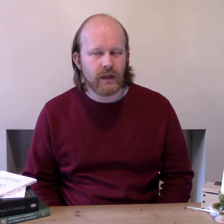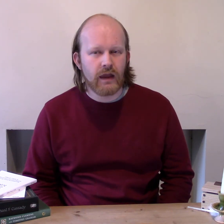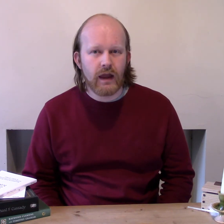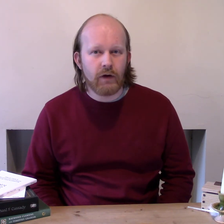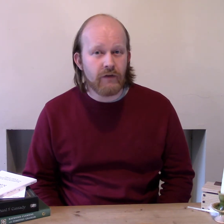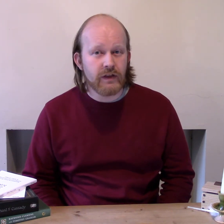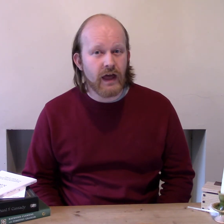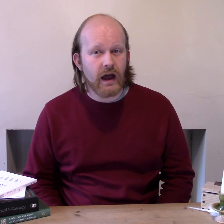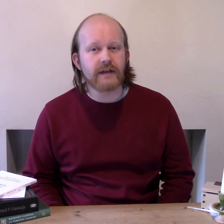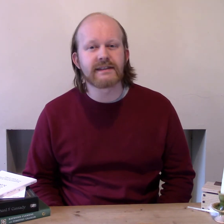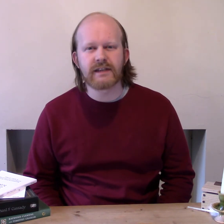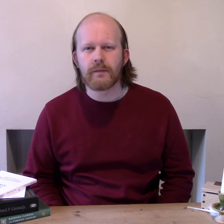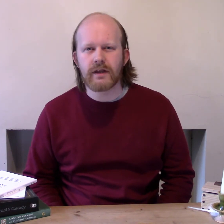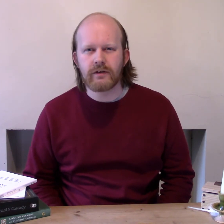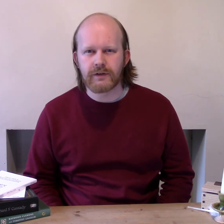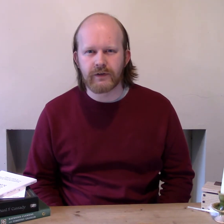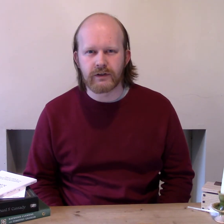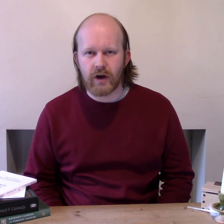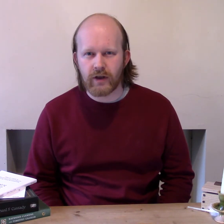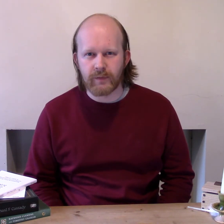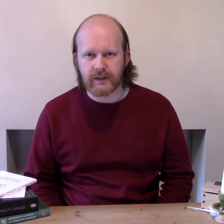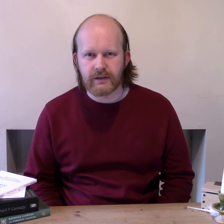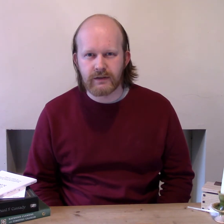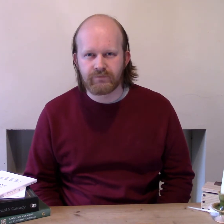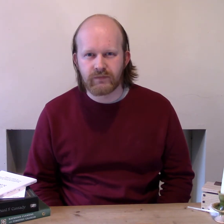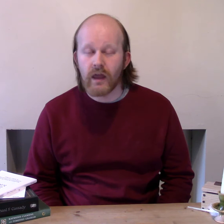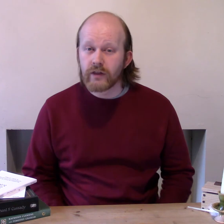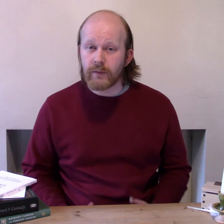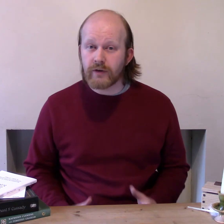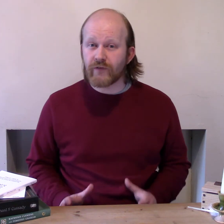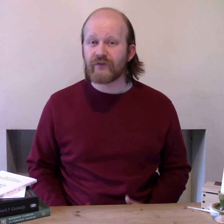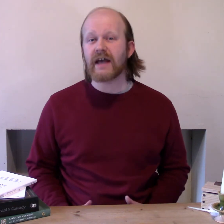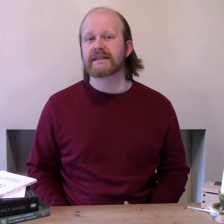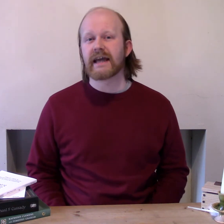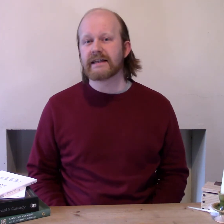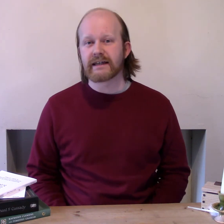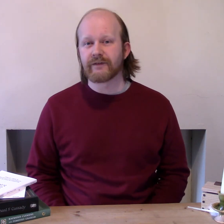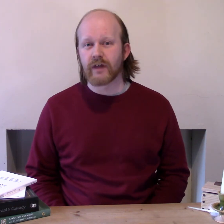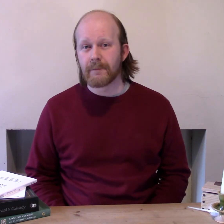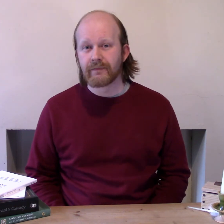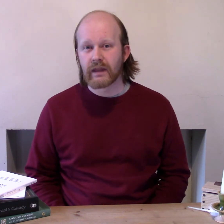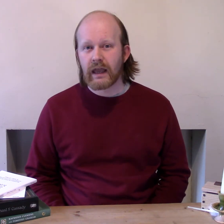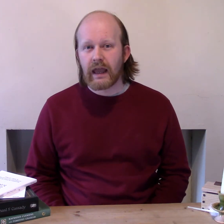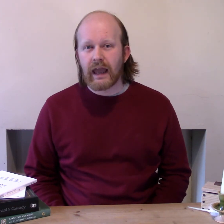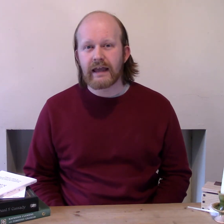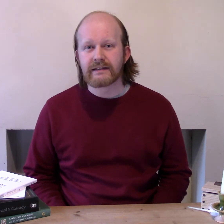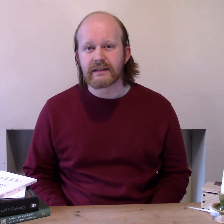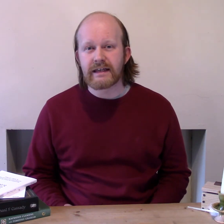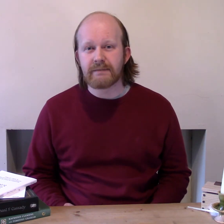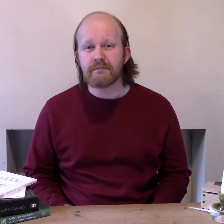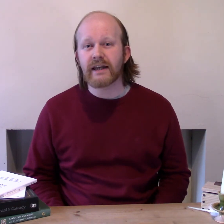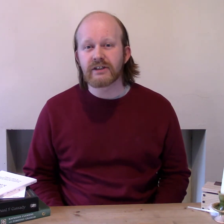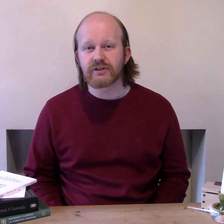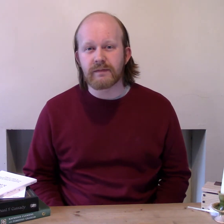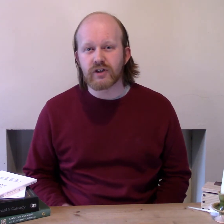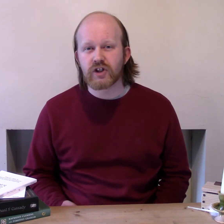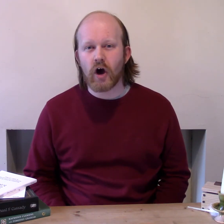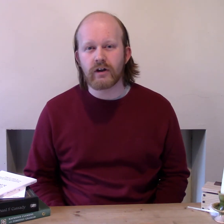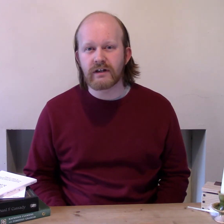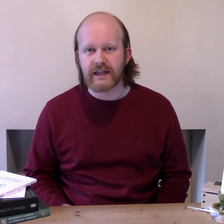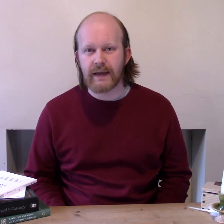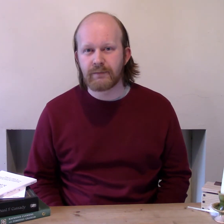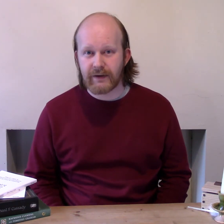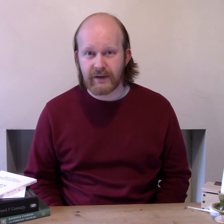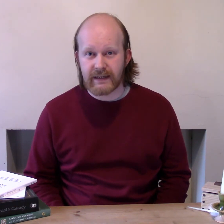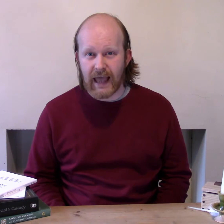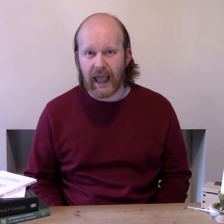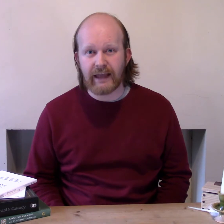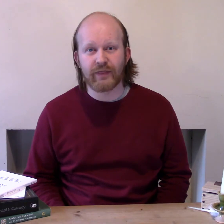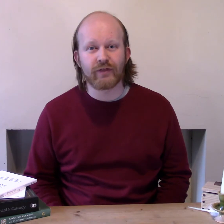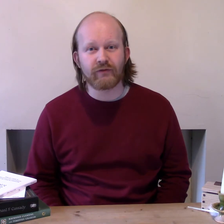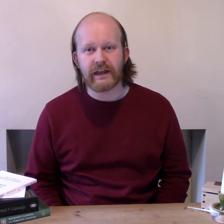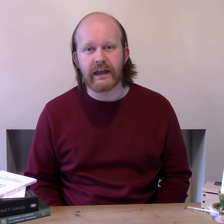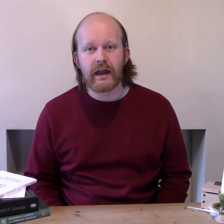However there are some useful documents. The most fascinating of them is the manuscript Cotton Tiberius A.III